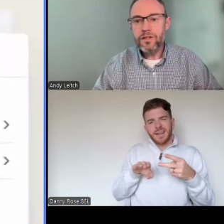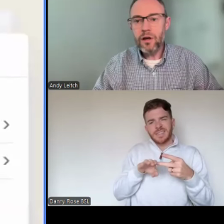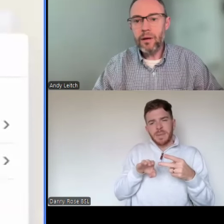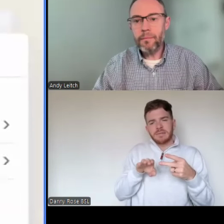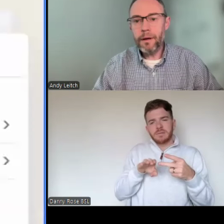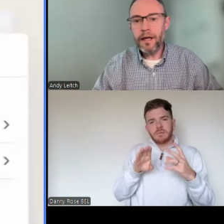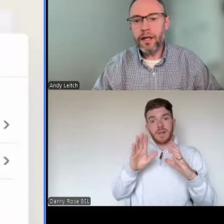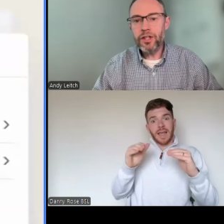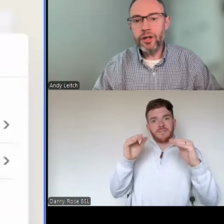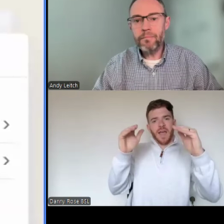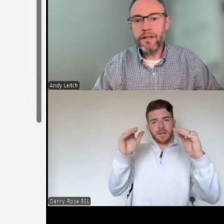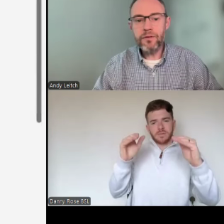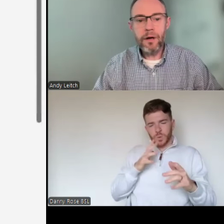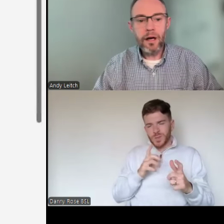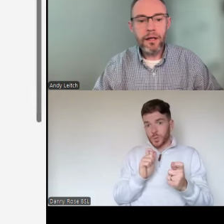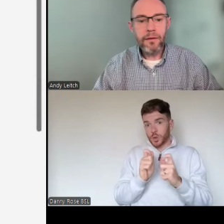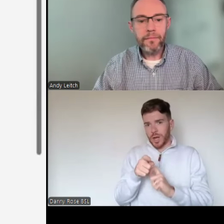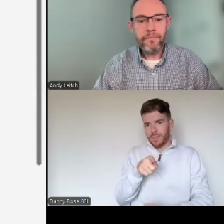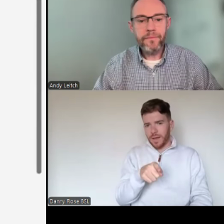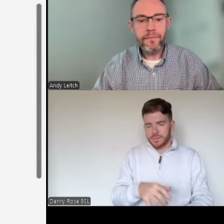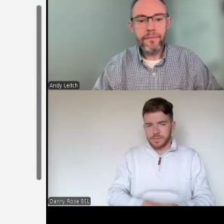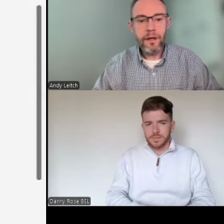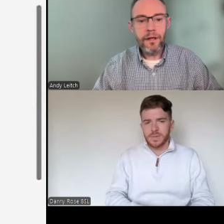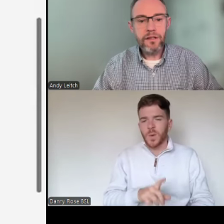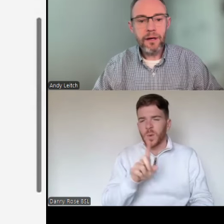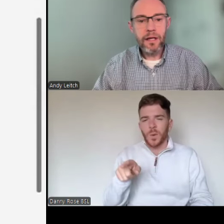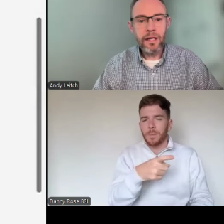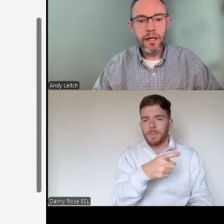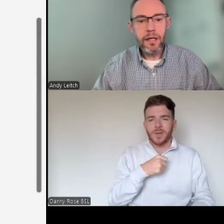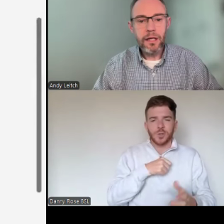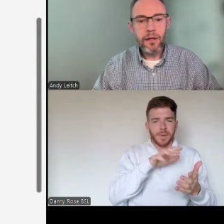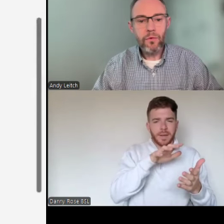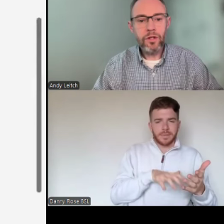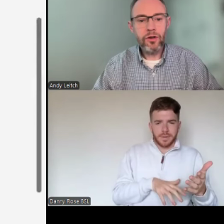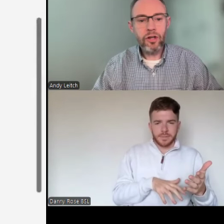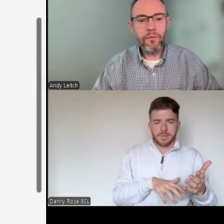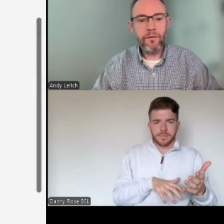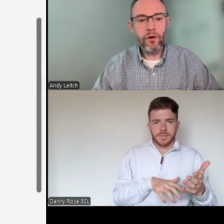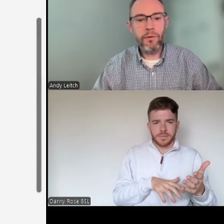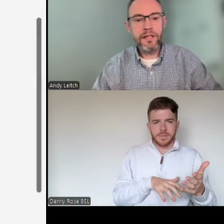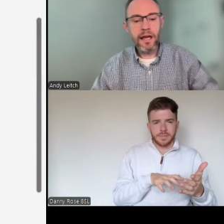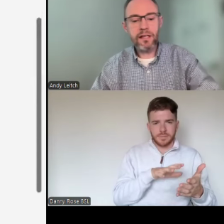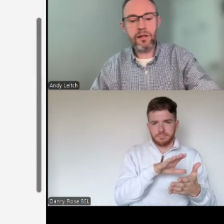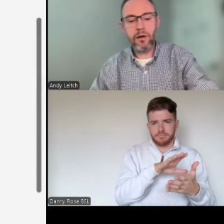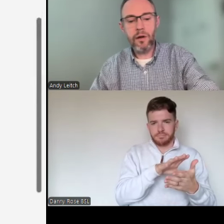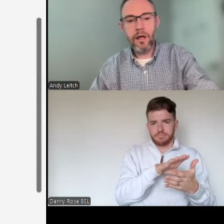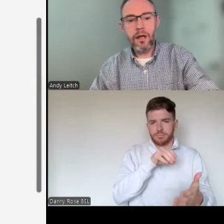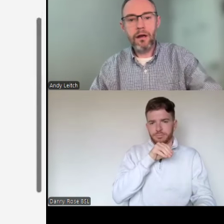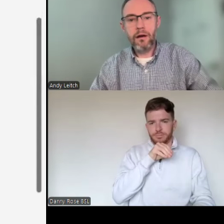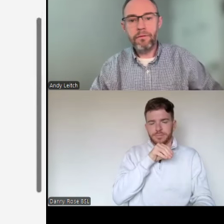I'm again going to jump into my Word document where I've got all my texts.